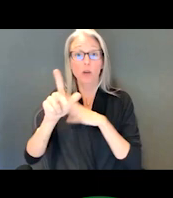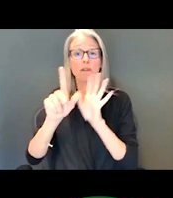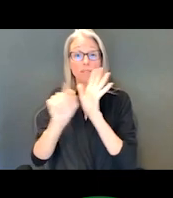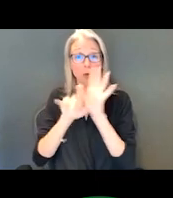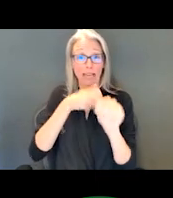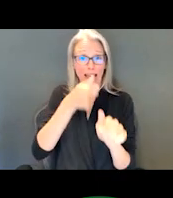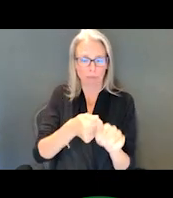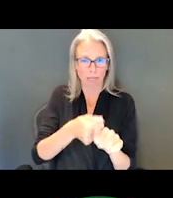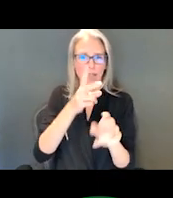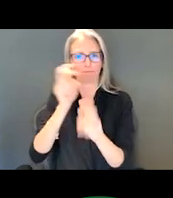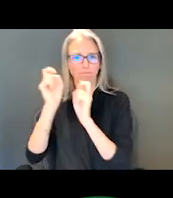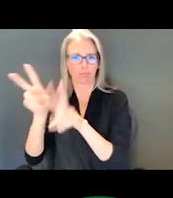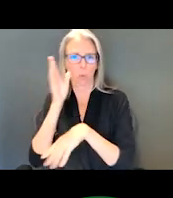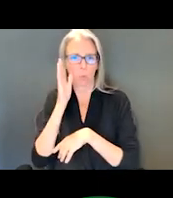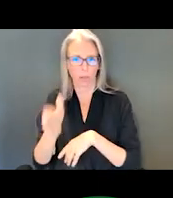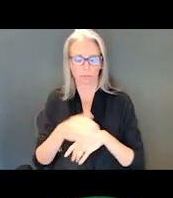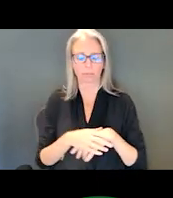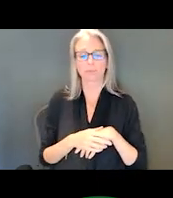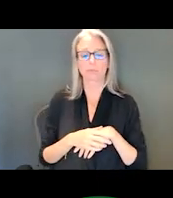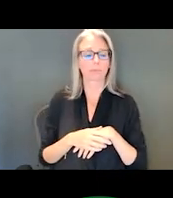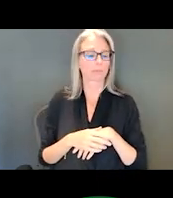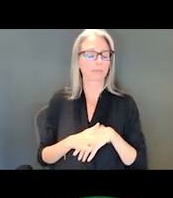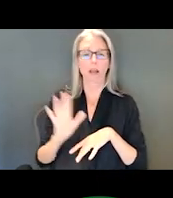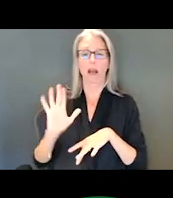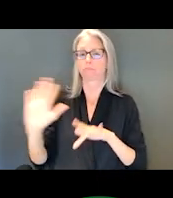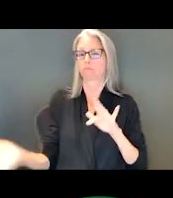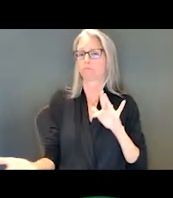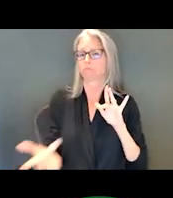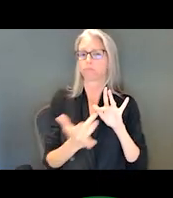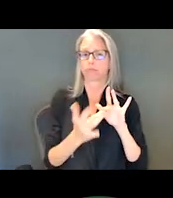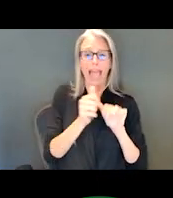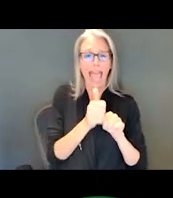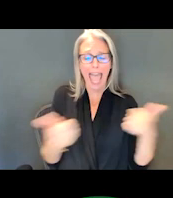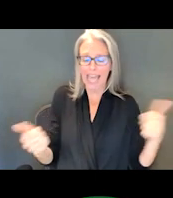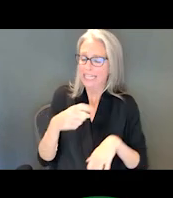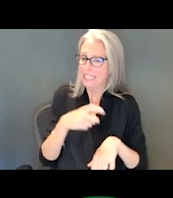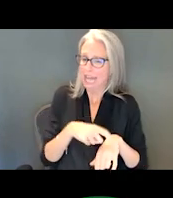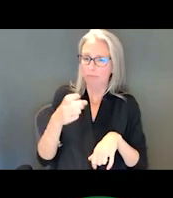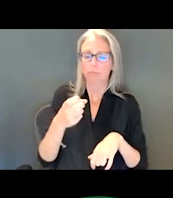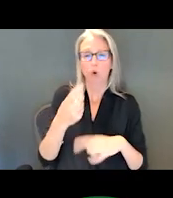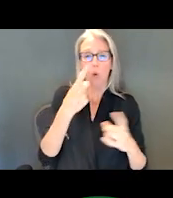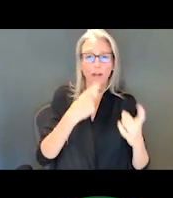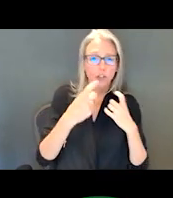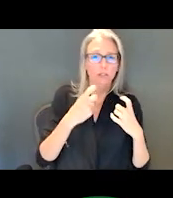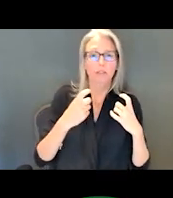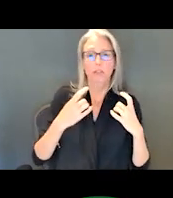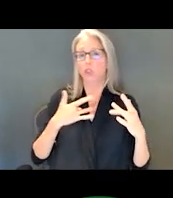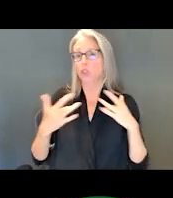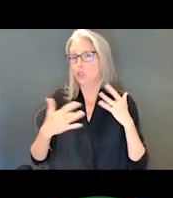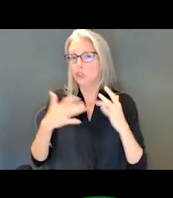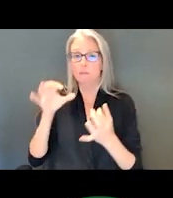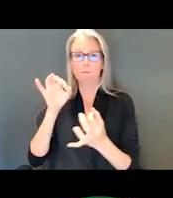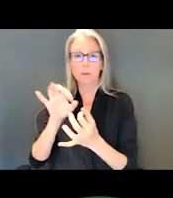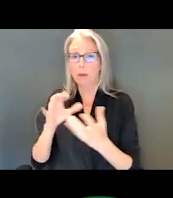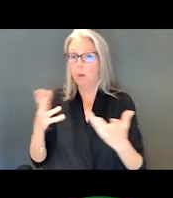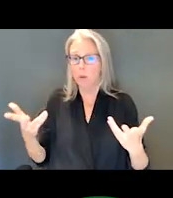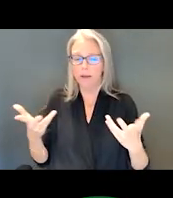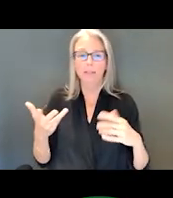feedback. The email is Teams at POAC 2 0 2 3.ca.